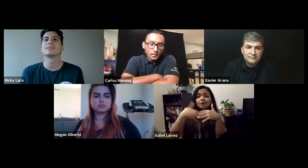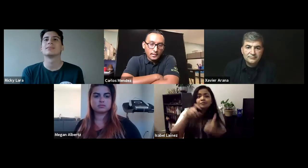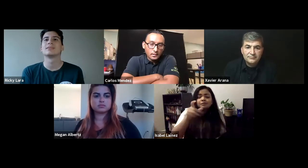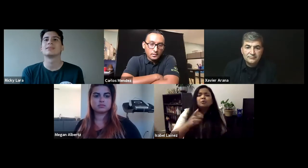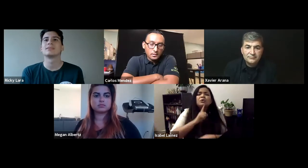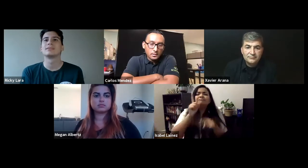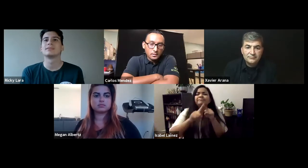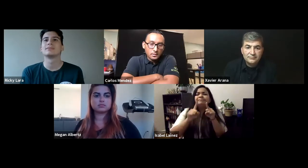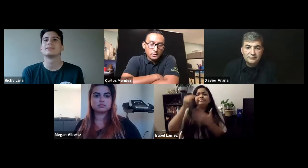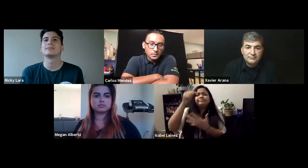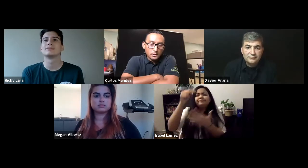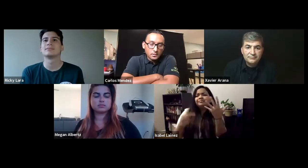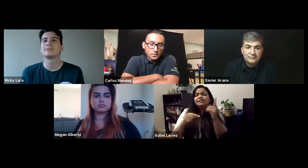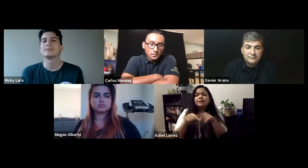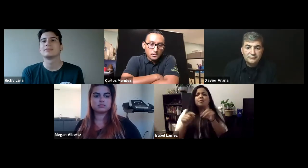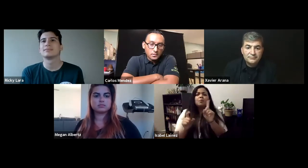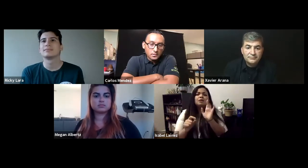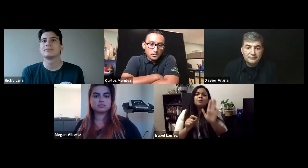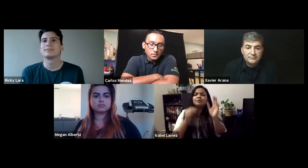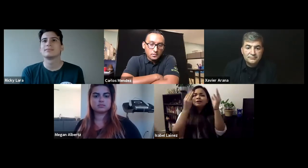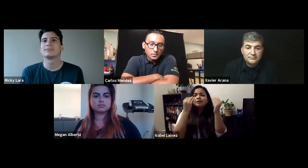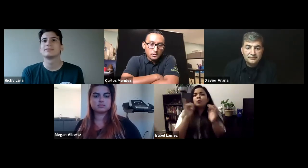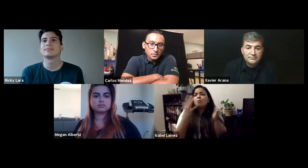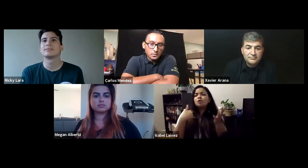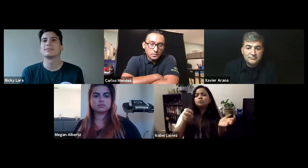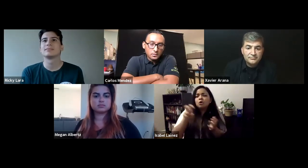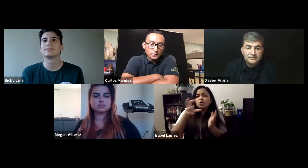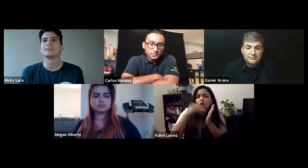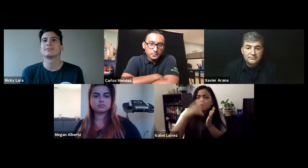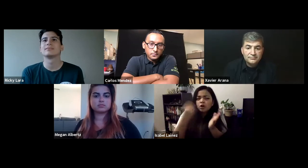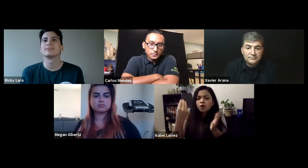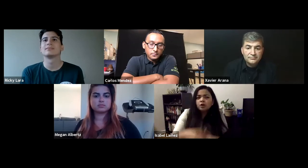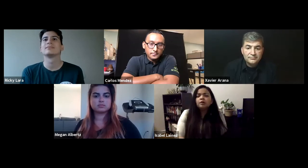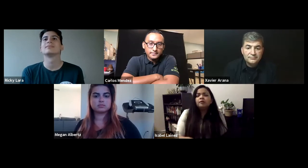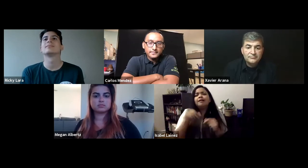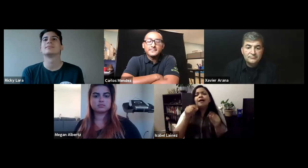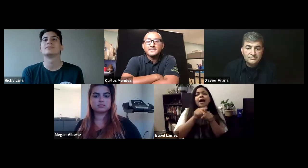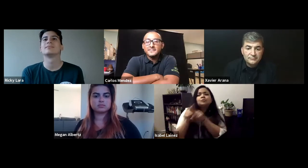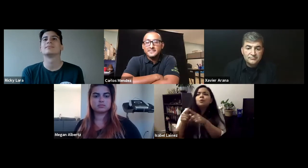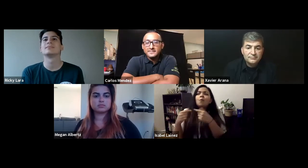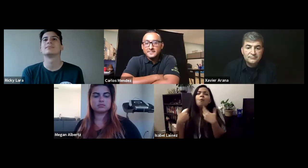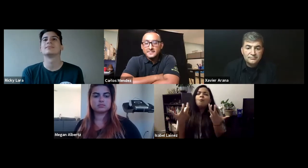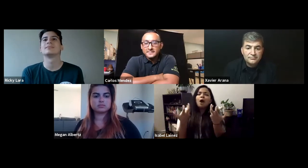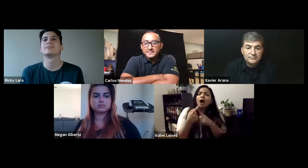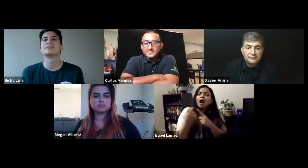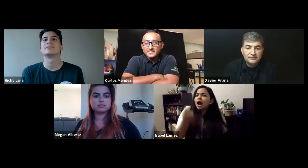and are really... you have those roots. And it's all about learning,